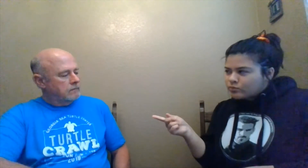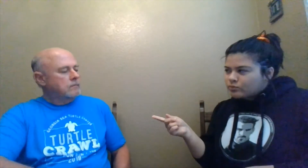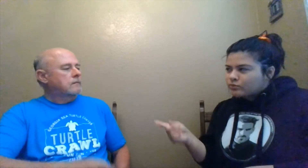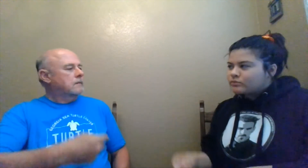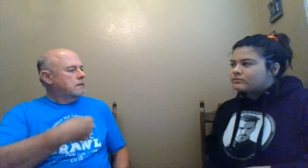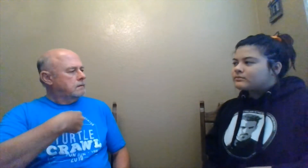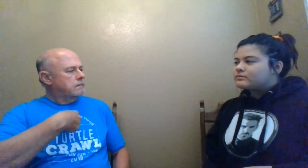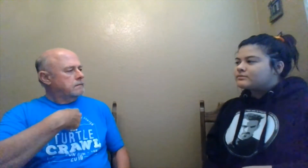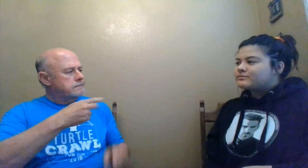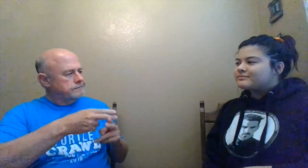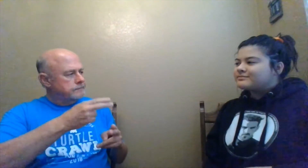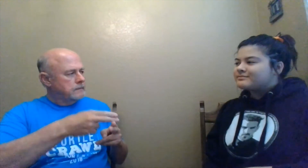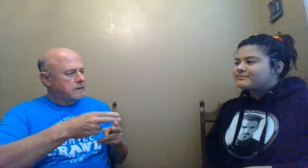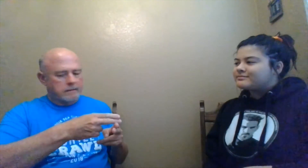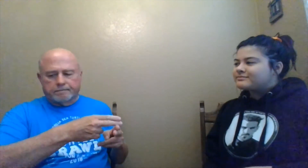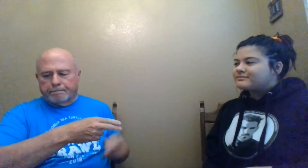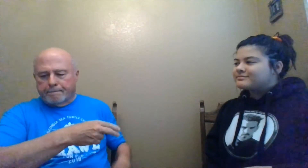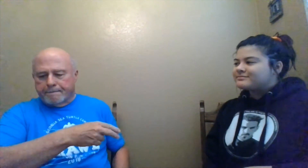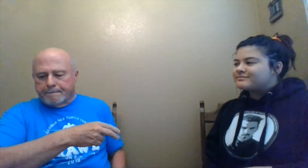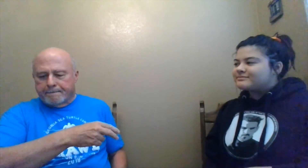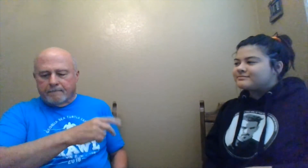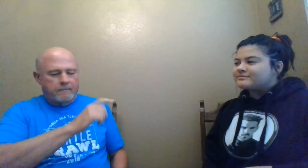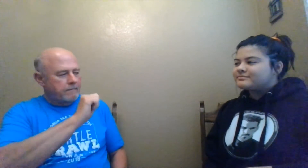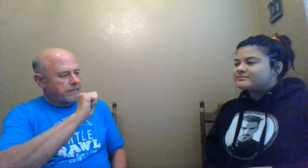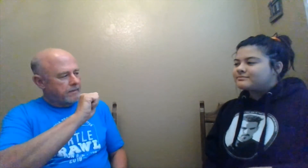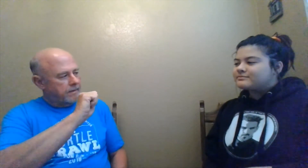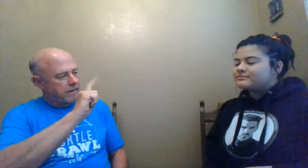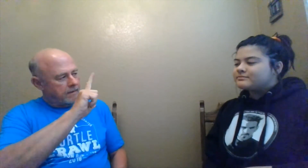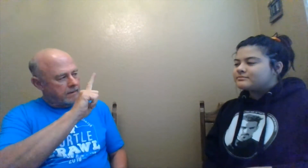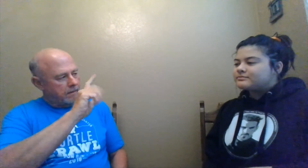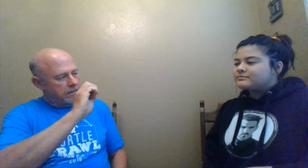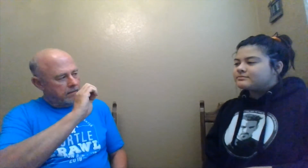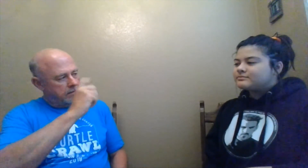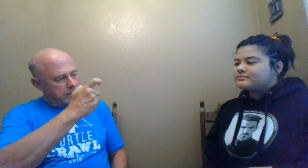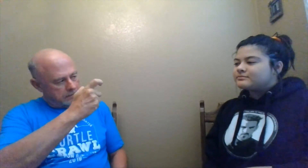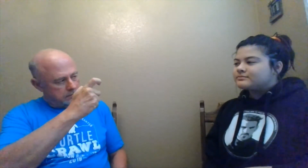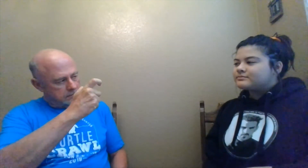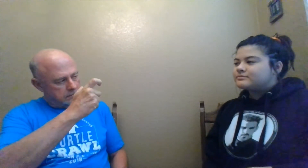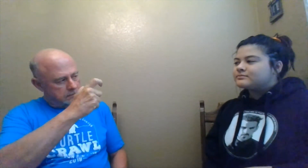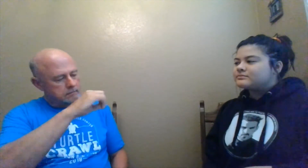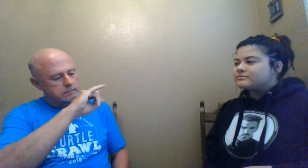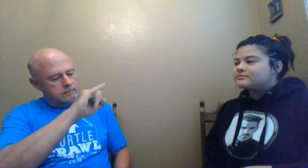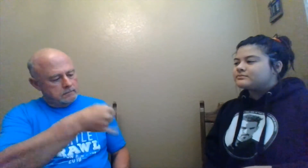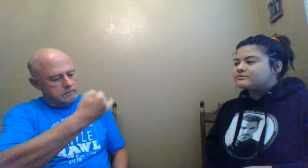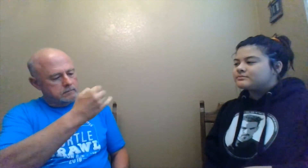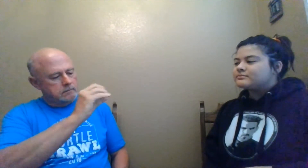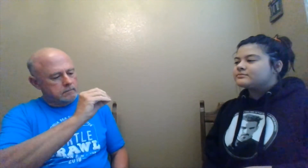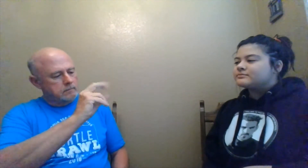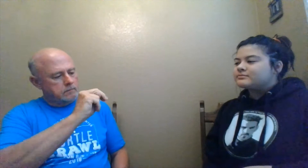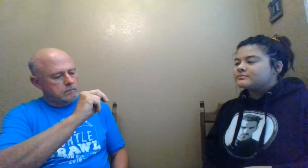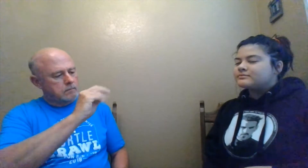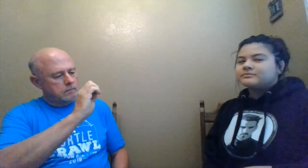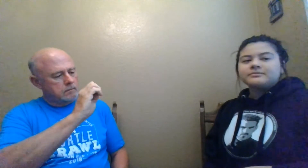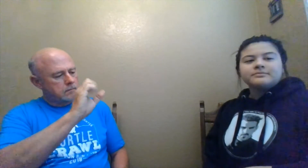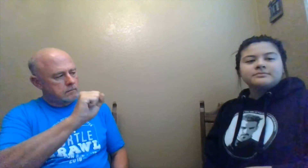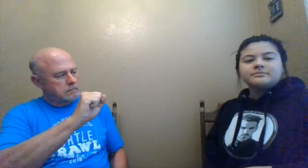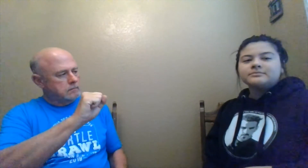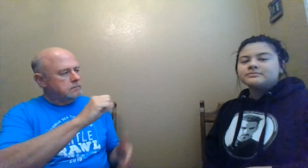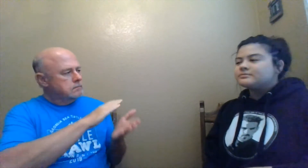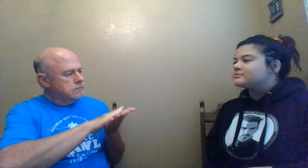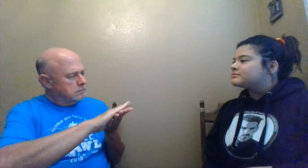My name is Alex Jones. Nice to meet you.